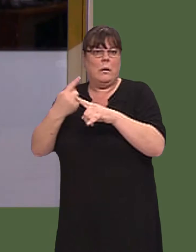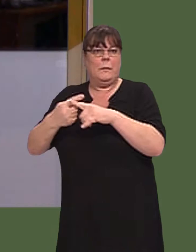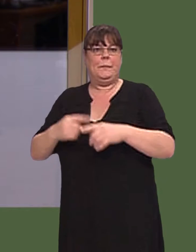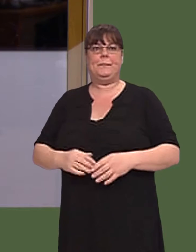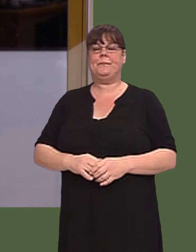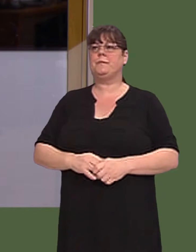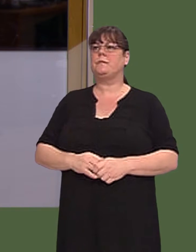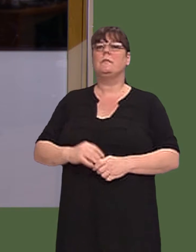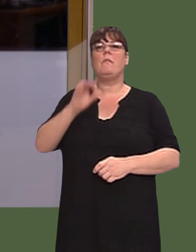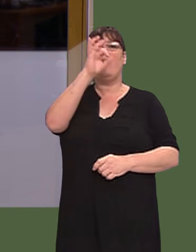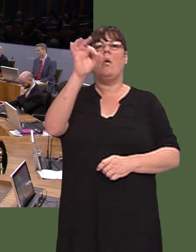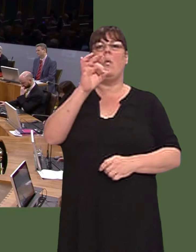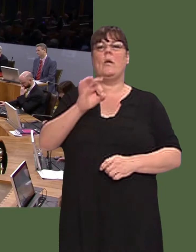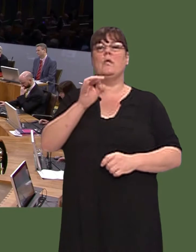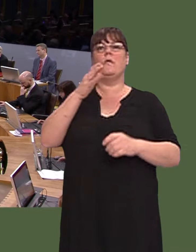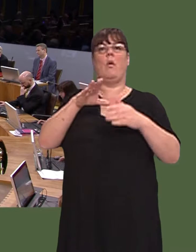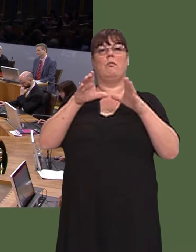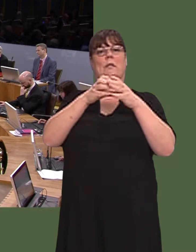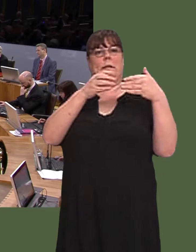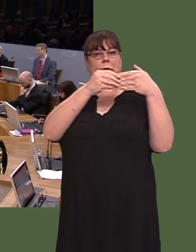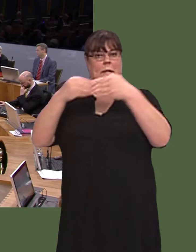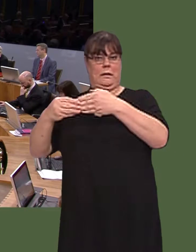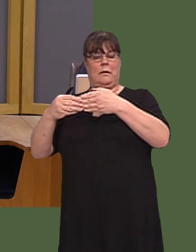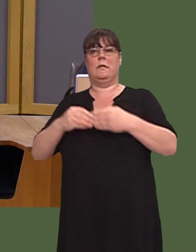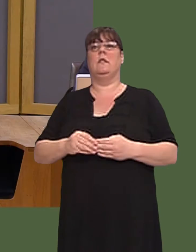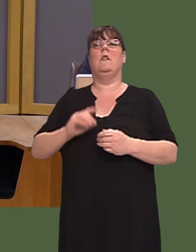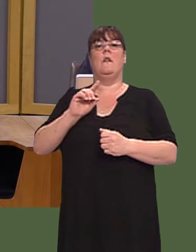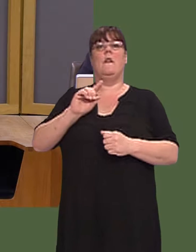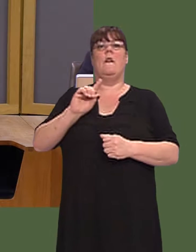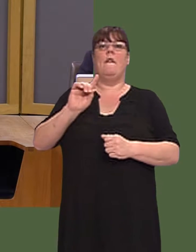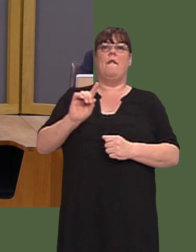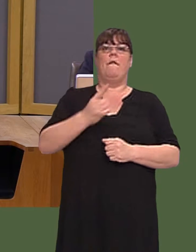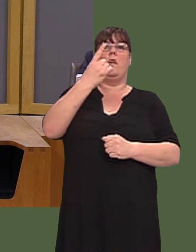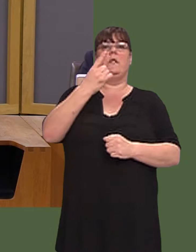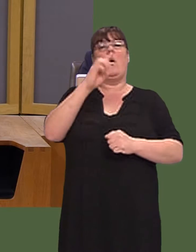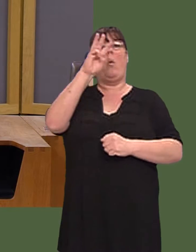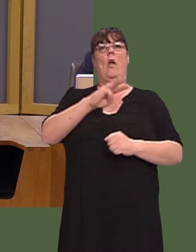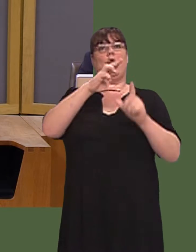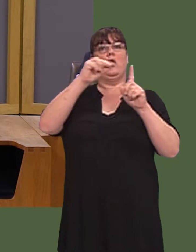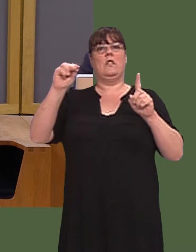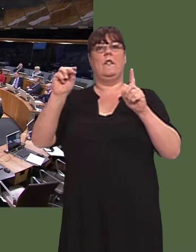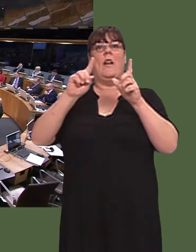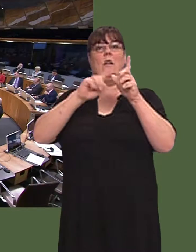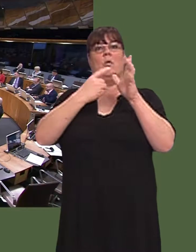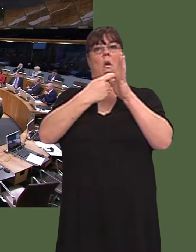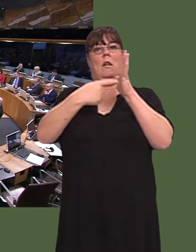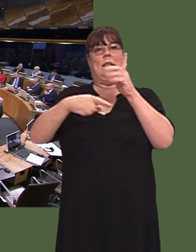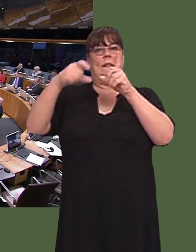Y Llywydd / The Llywydd: Questions now from the party leaders. Leader of the Welsh Conservatives, Andrew R.T. Davies.